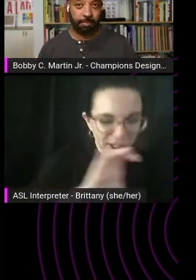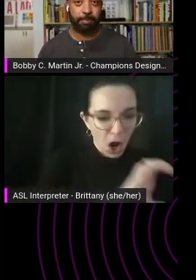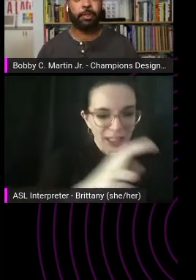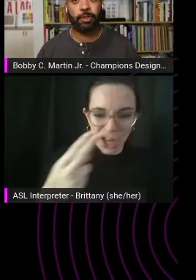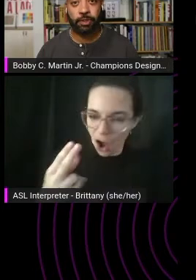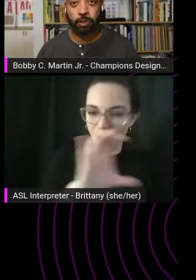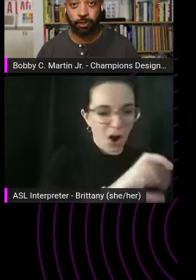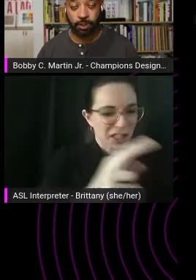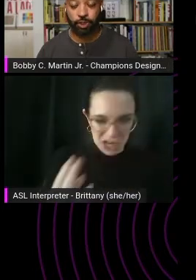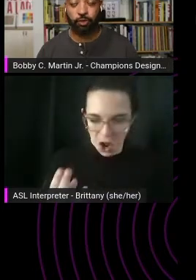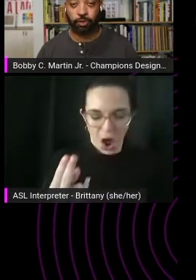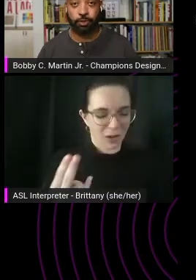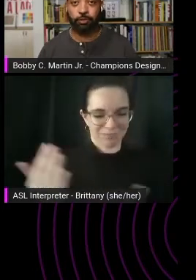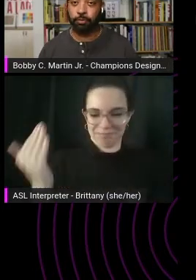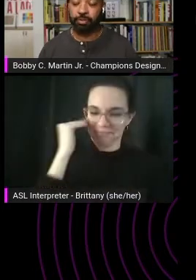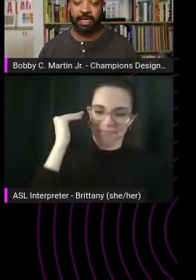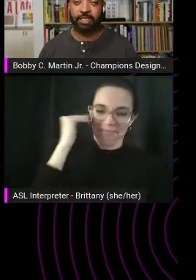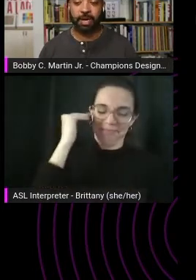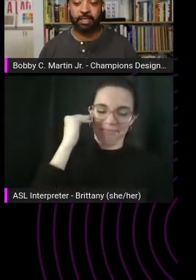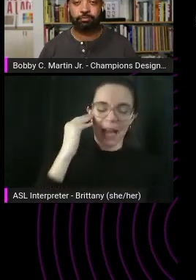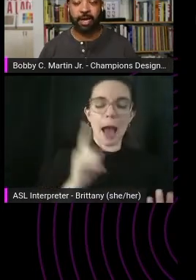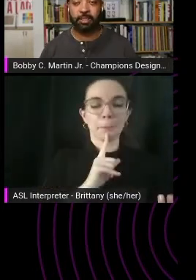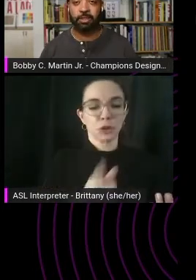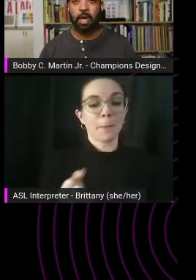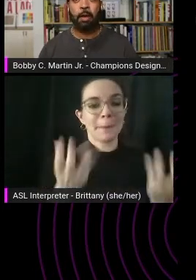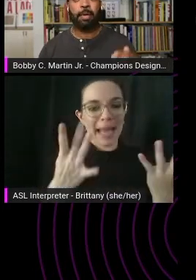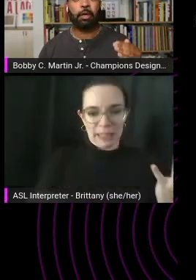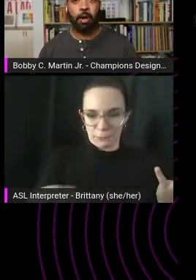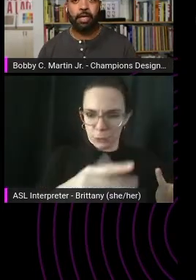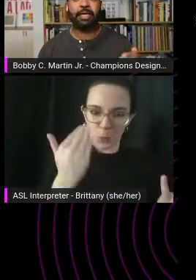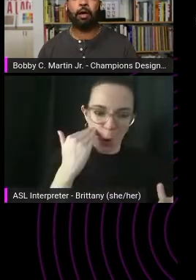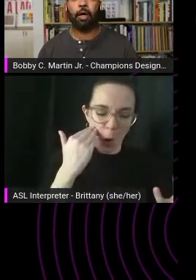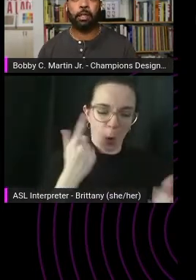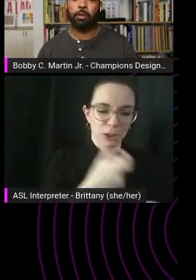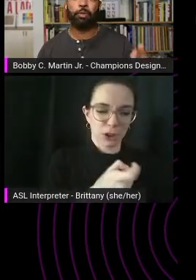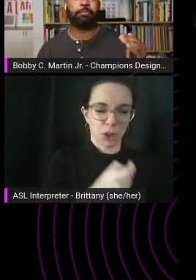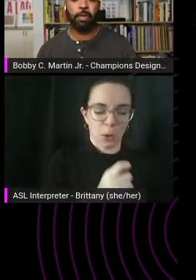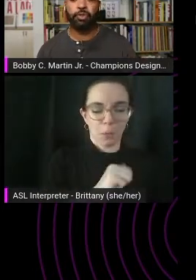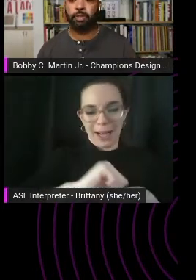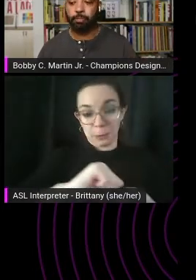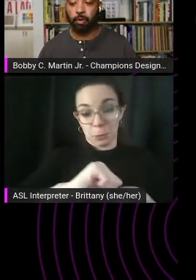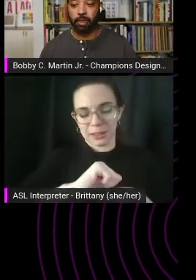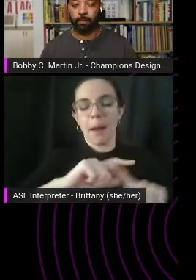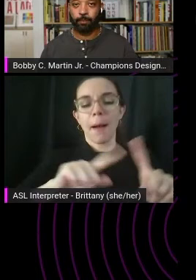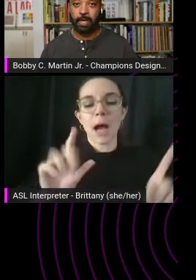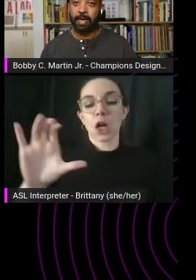a lot of people know the joke too. Practice, practice, practice. But Carnegie Hall was most important.